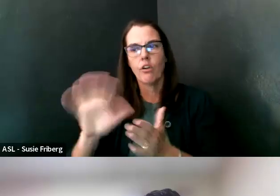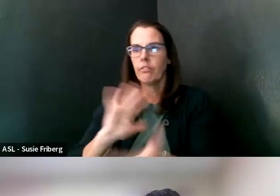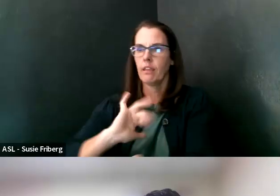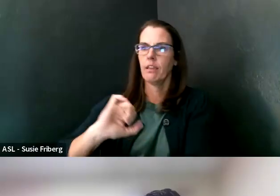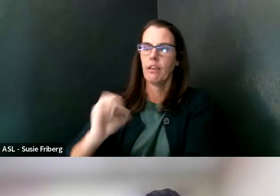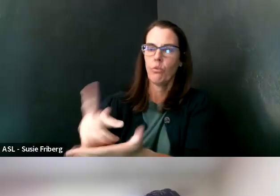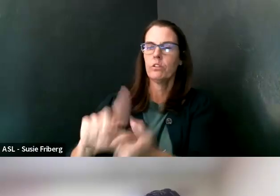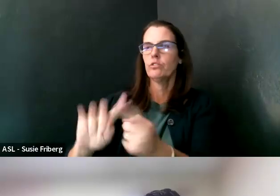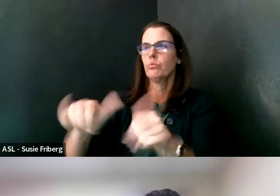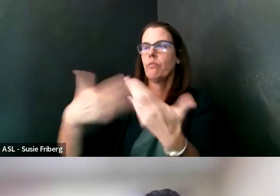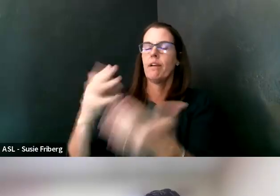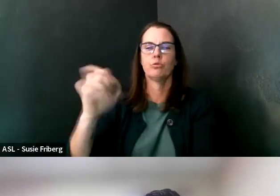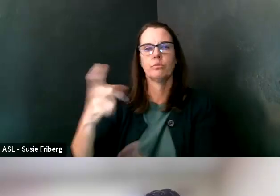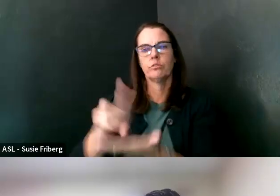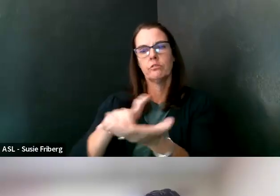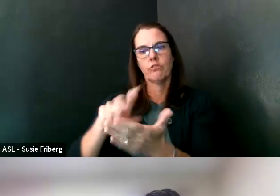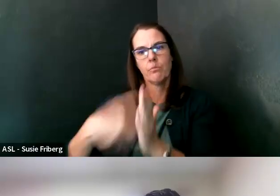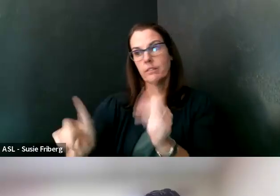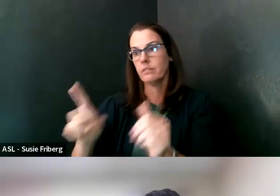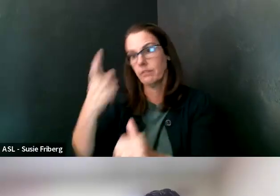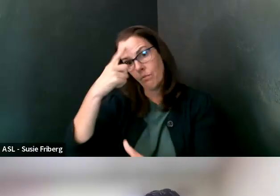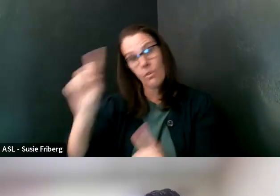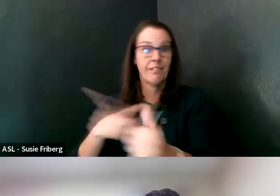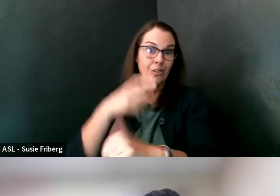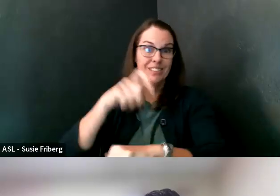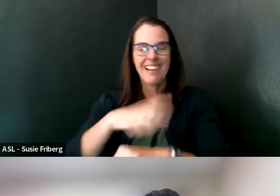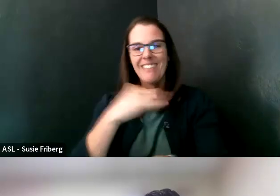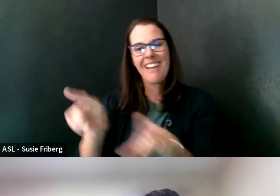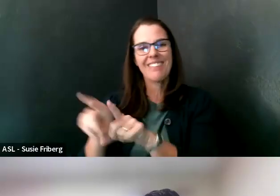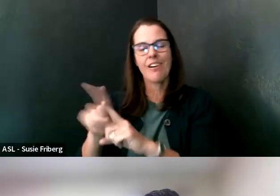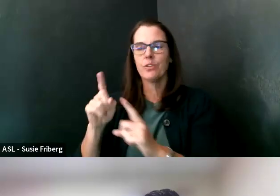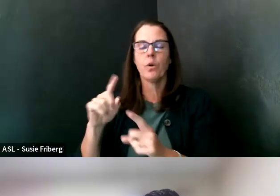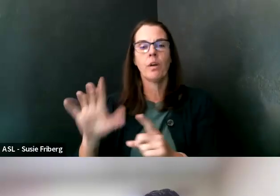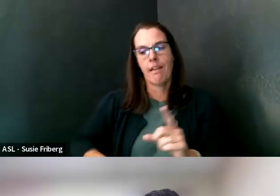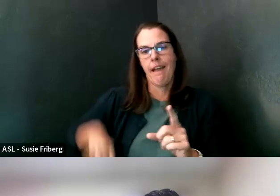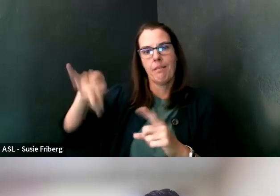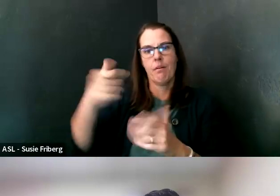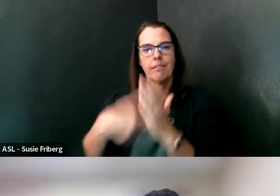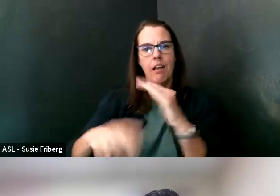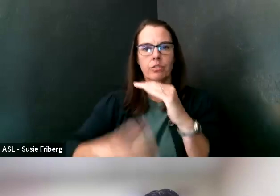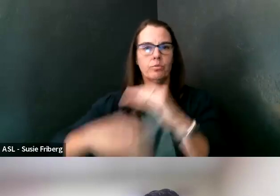drug prices for the first time. uh to cap out-of- pocket costs for seniors who have Medicare Part D